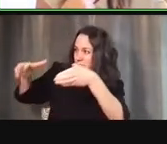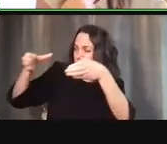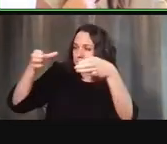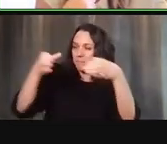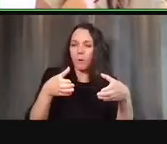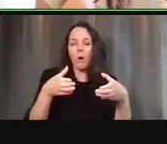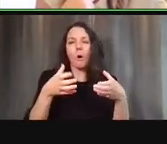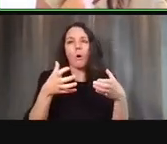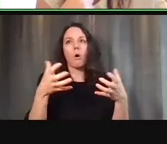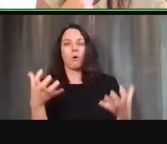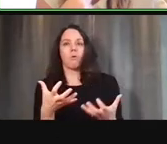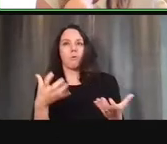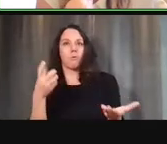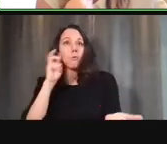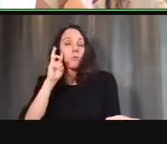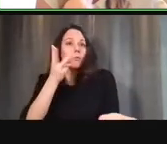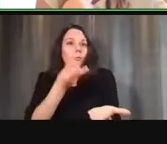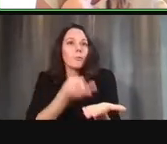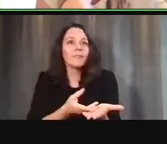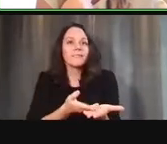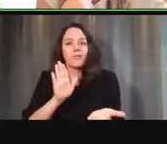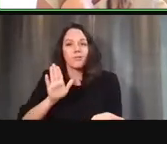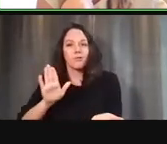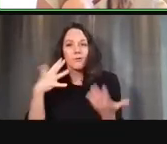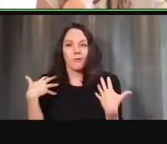And I'm also interested in creating digital tours.